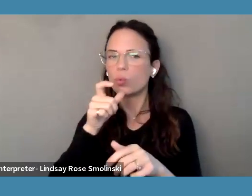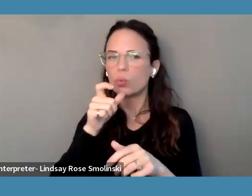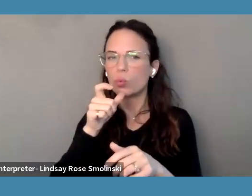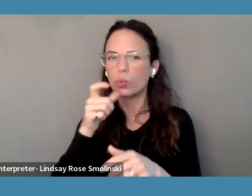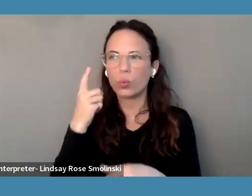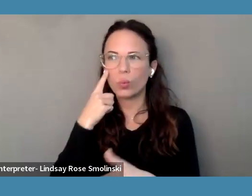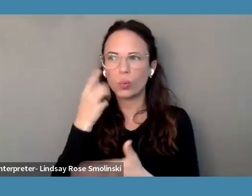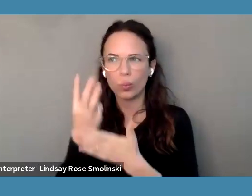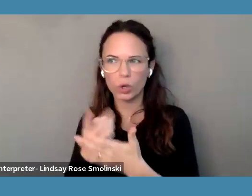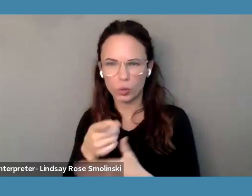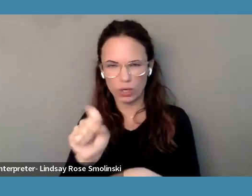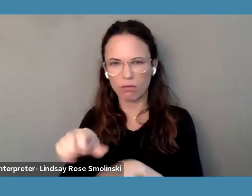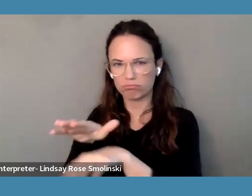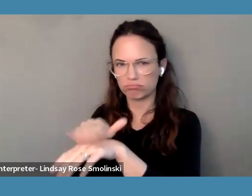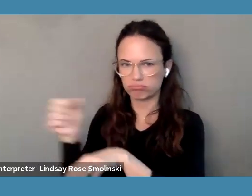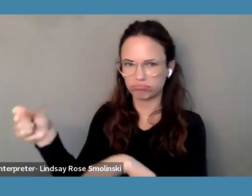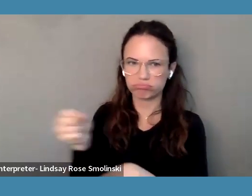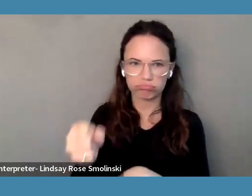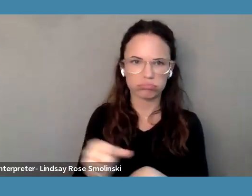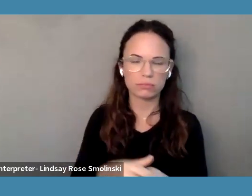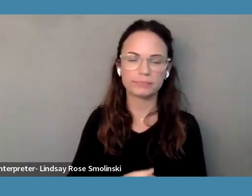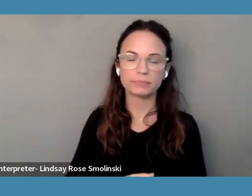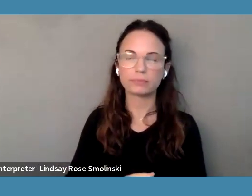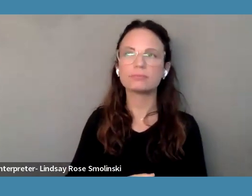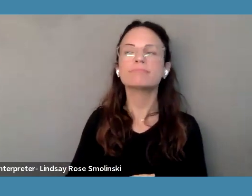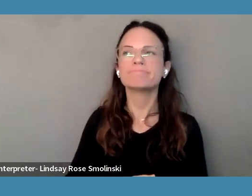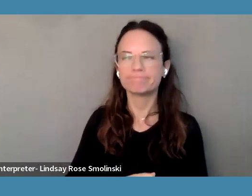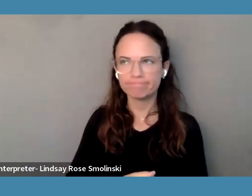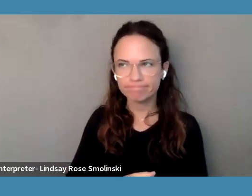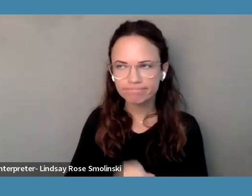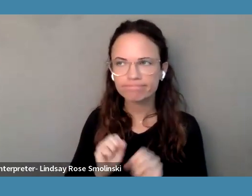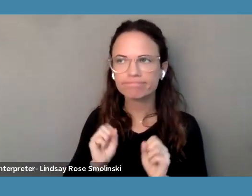So you can, not necessarily.